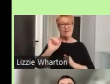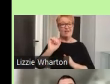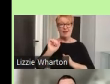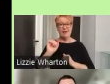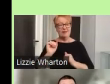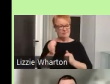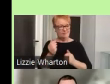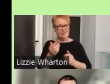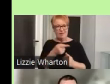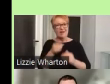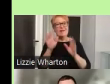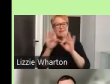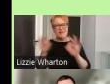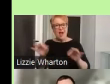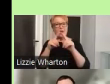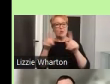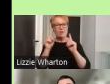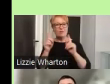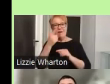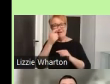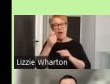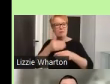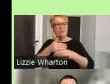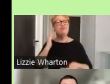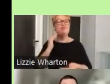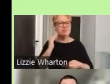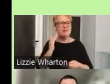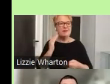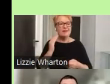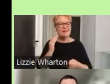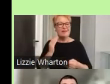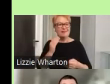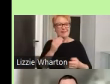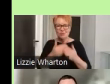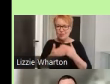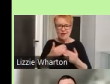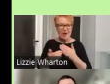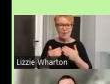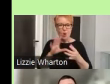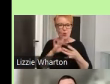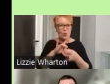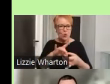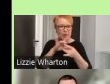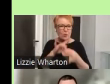overcome their own limitations have to work with academician